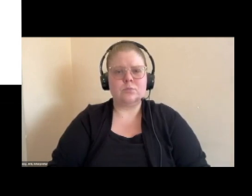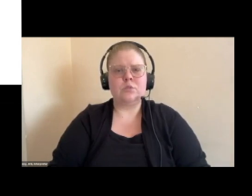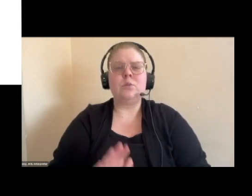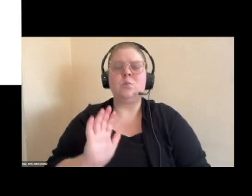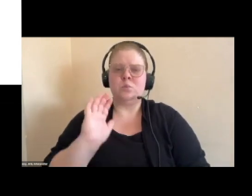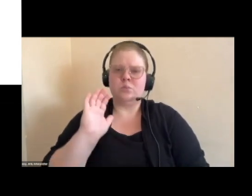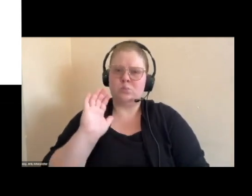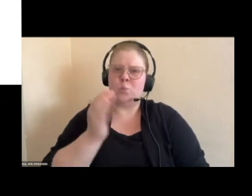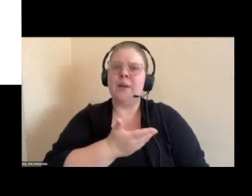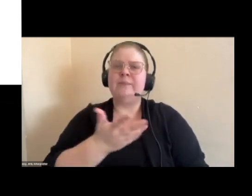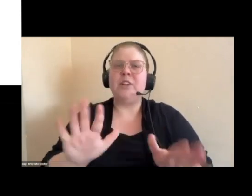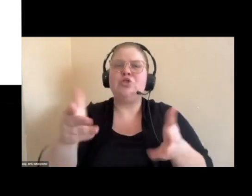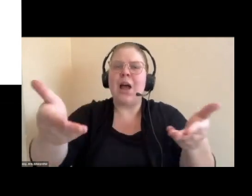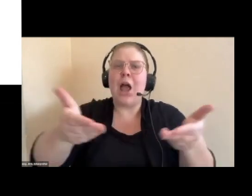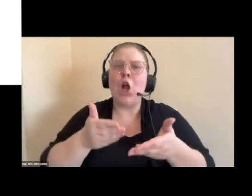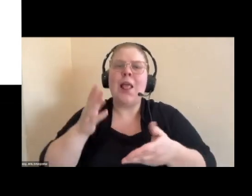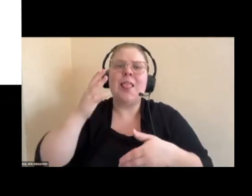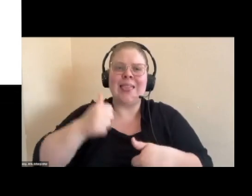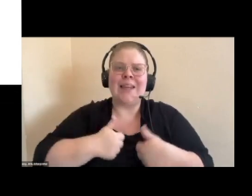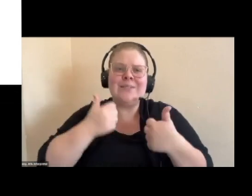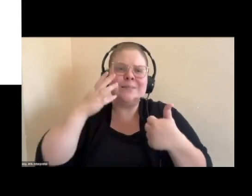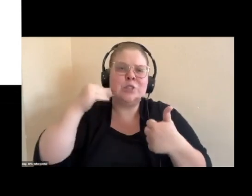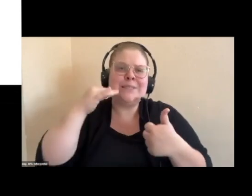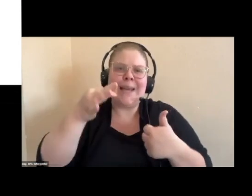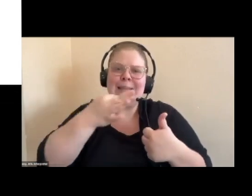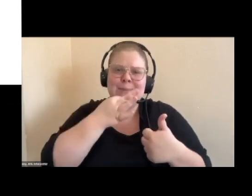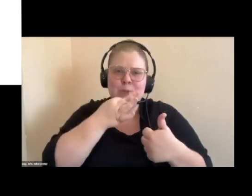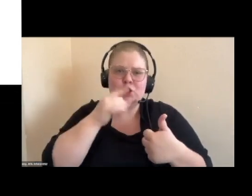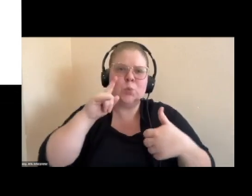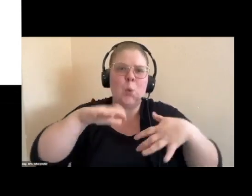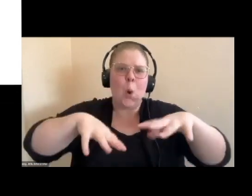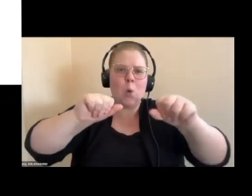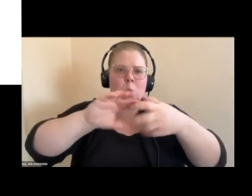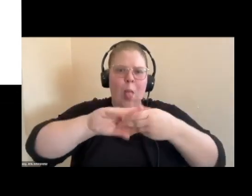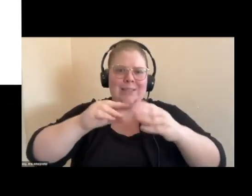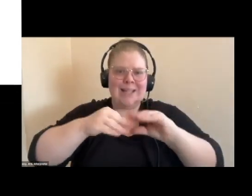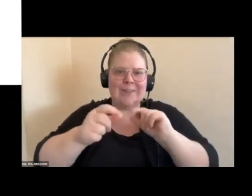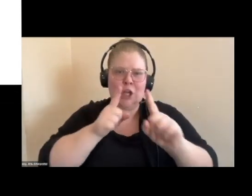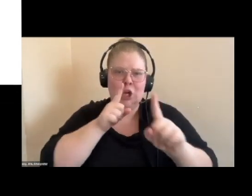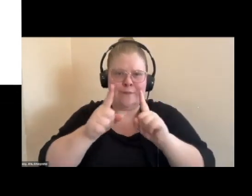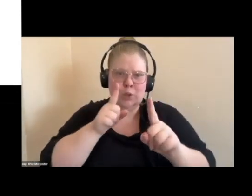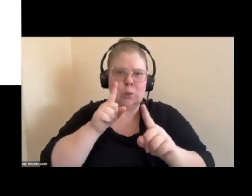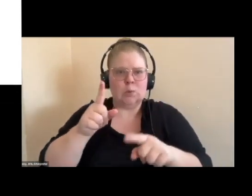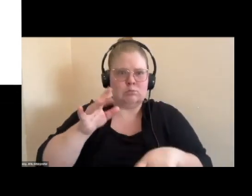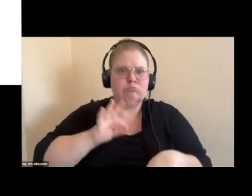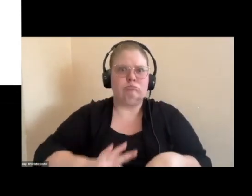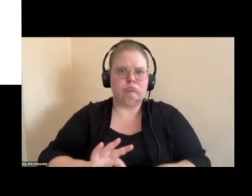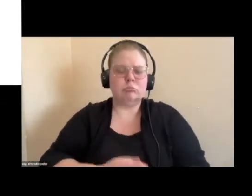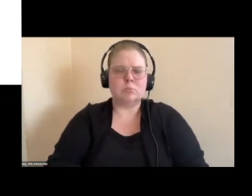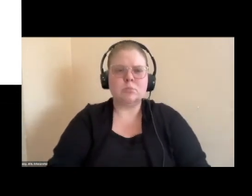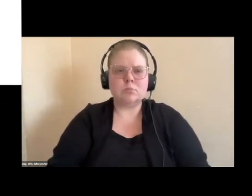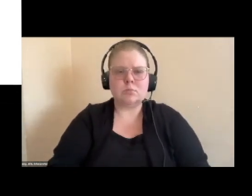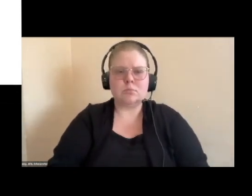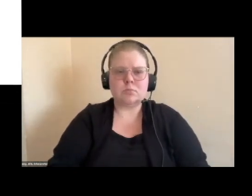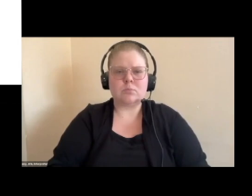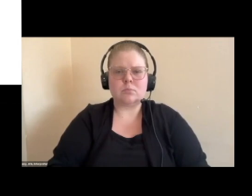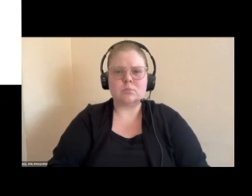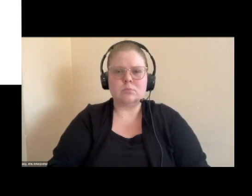hired to conduct the qualitative interviews for the study. And through the training and dialogue,